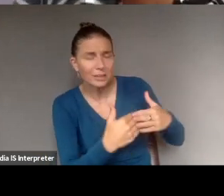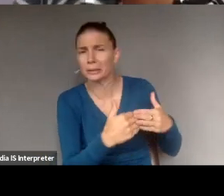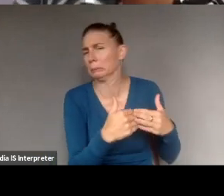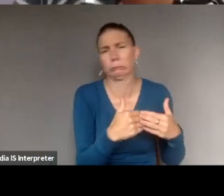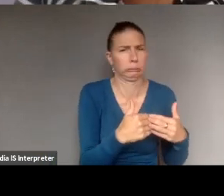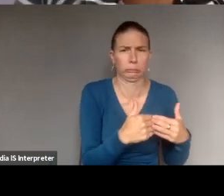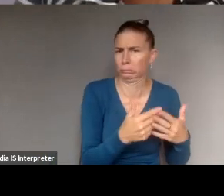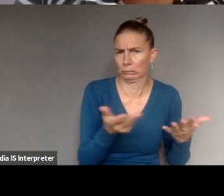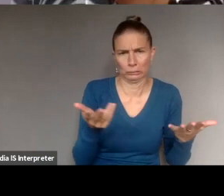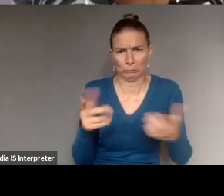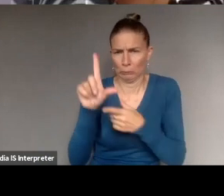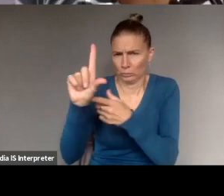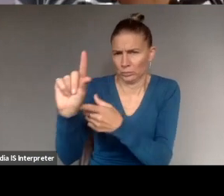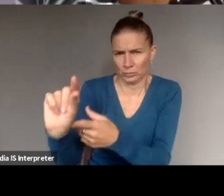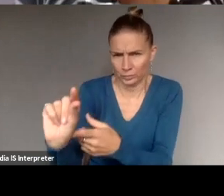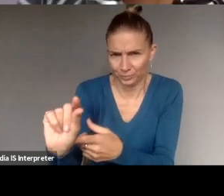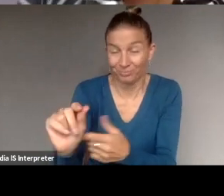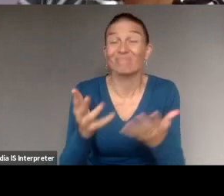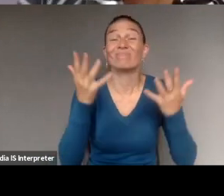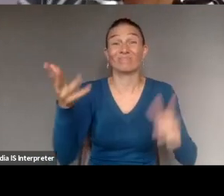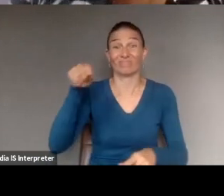So during this pandemic we’ve see how…